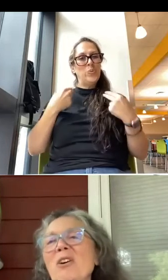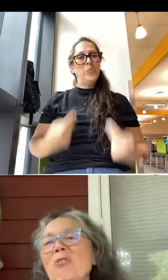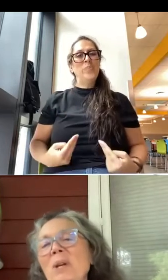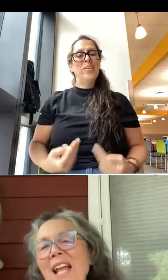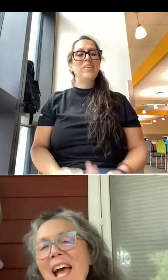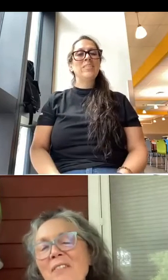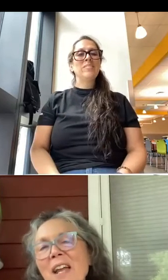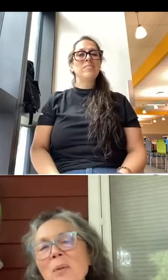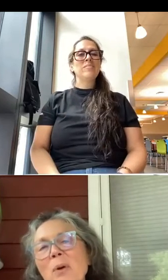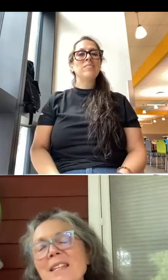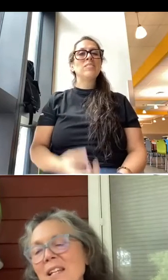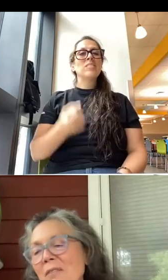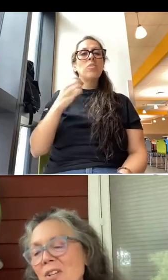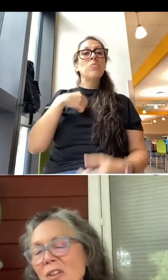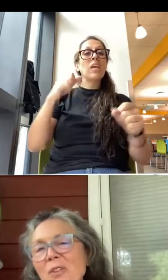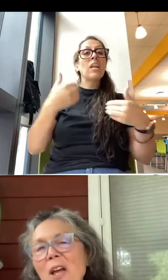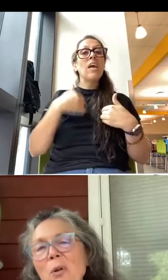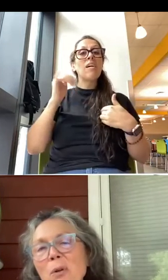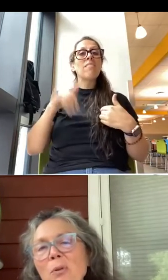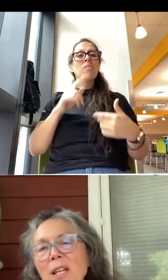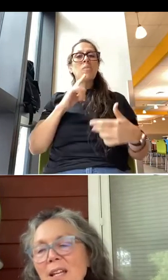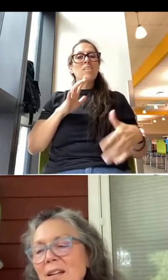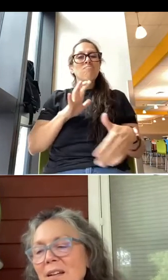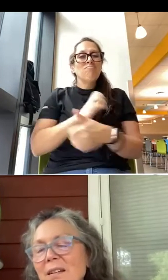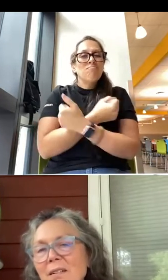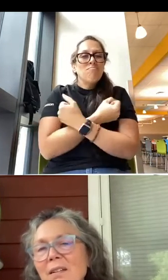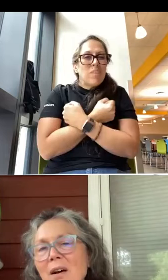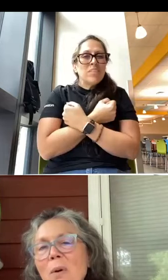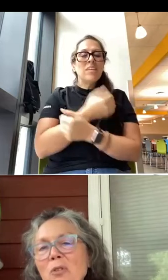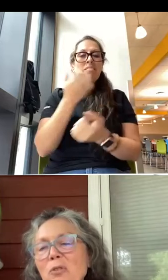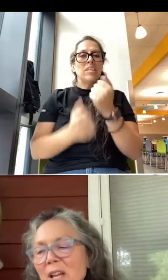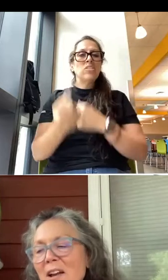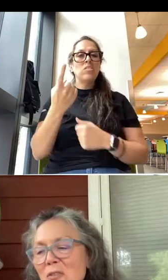So if we could have that embracing of each other, that would be really a wonderful gift!